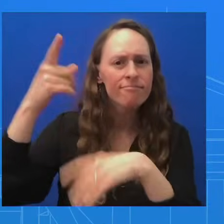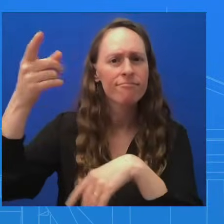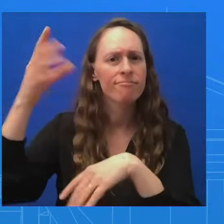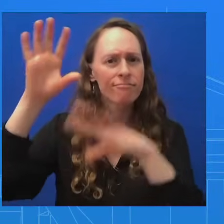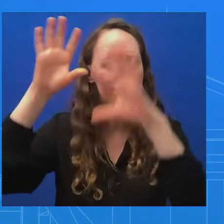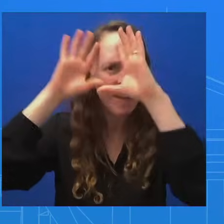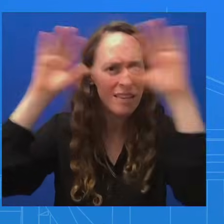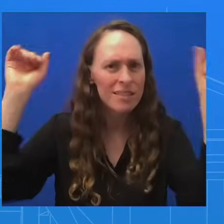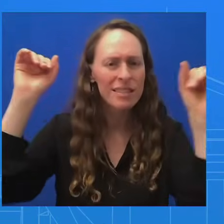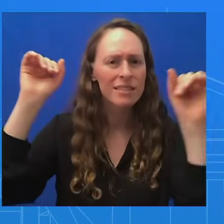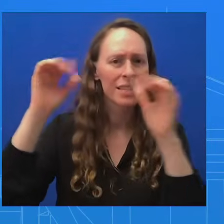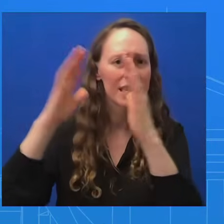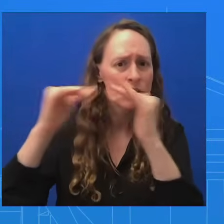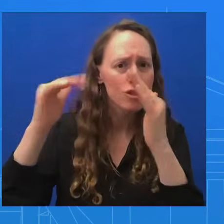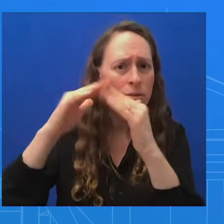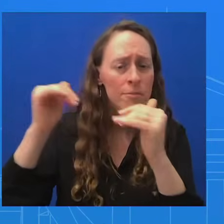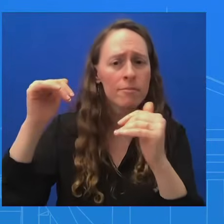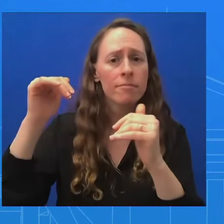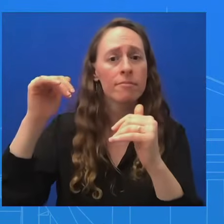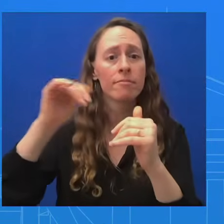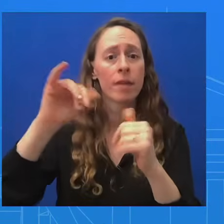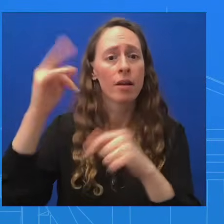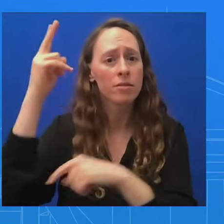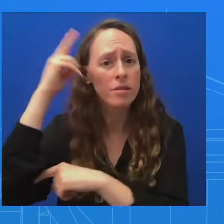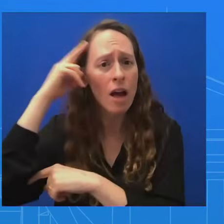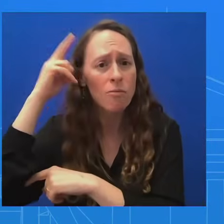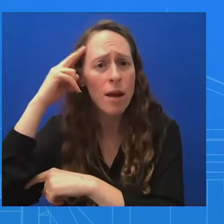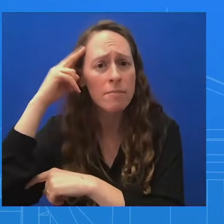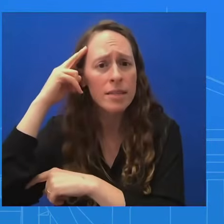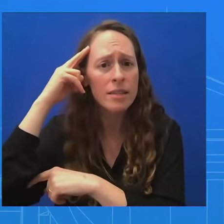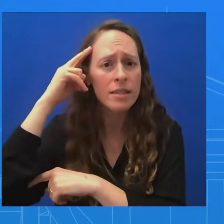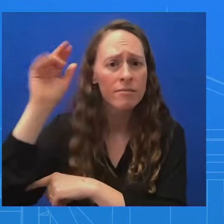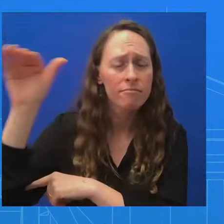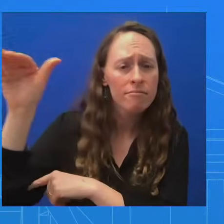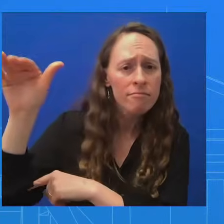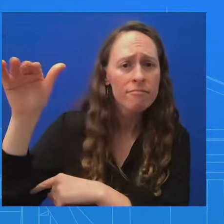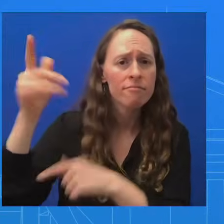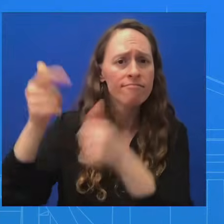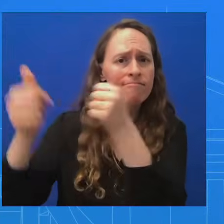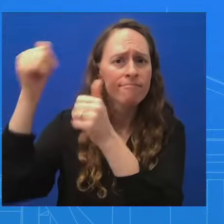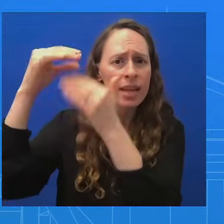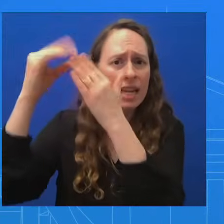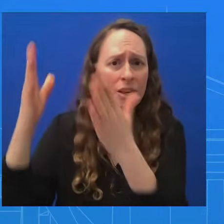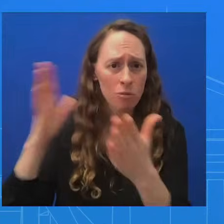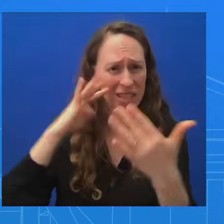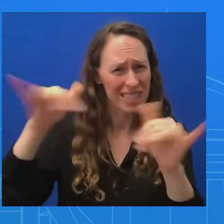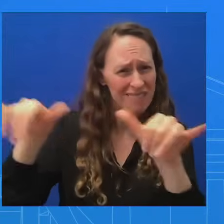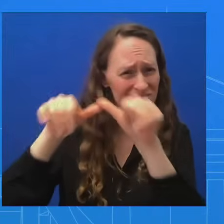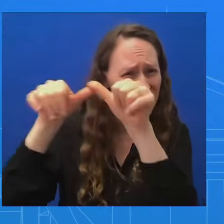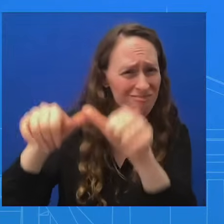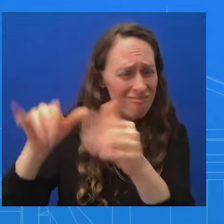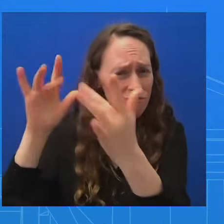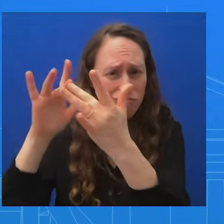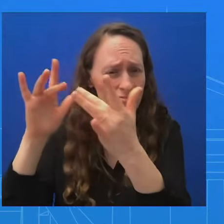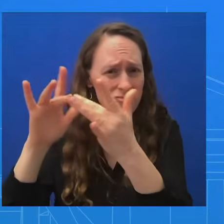that there'll be additional conversations with both those leaders, as well as I'm -- I'm going to -- I suppose, King Abdullah of Jordan as well.